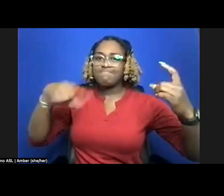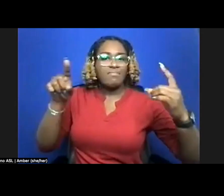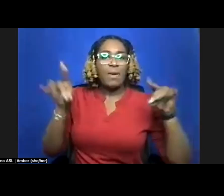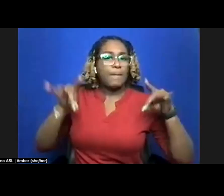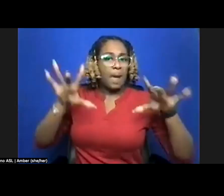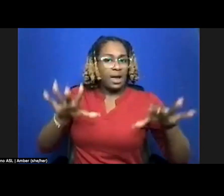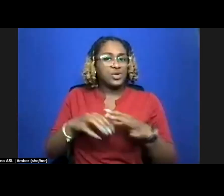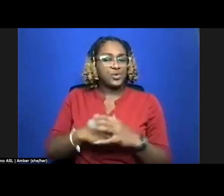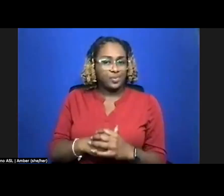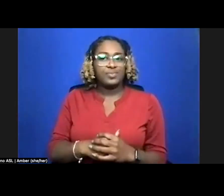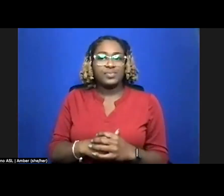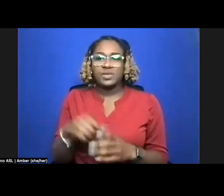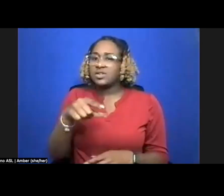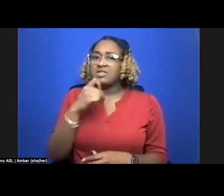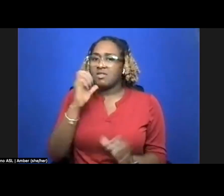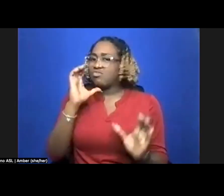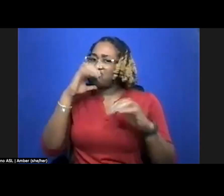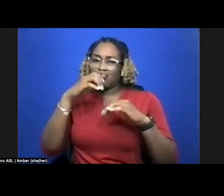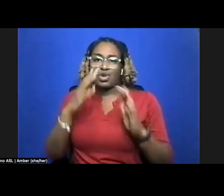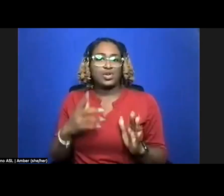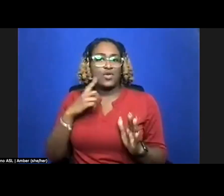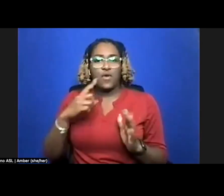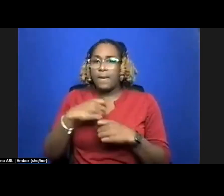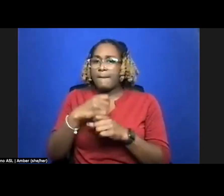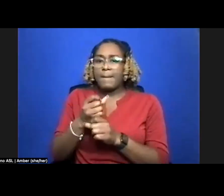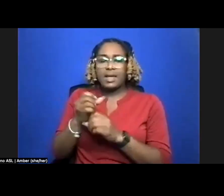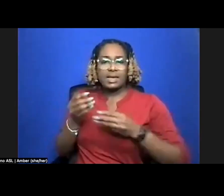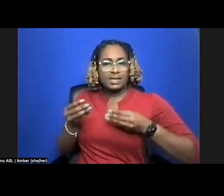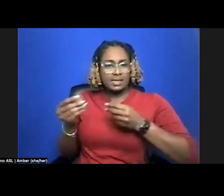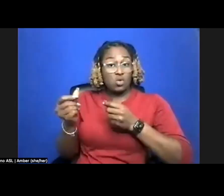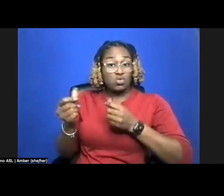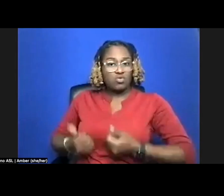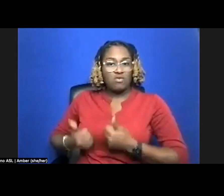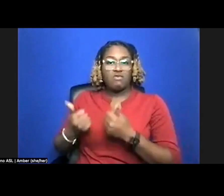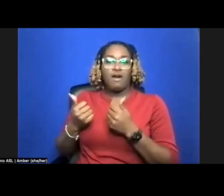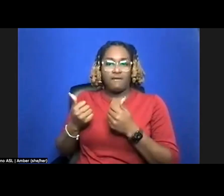she is no stranger to making stealth, survival. This bitter marronage,